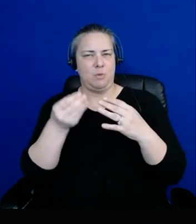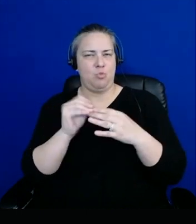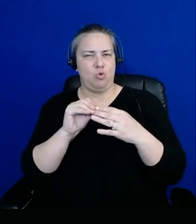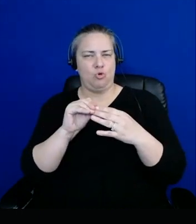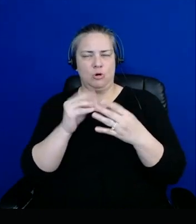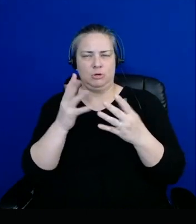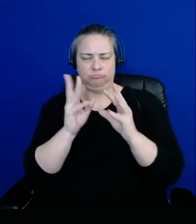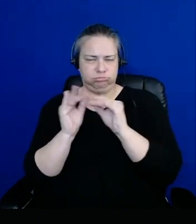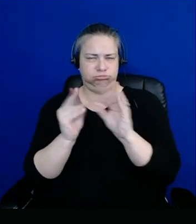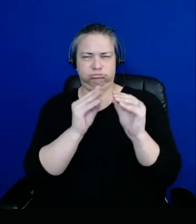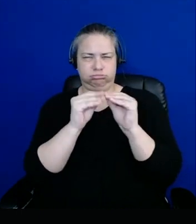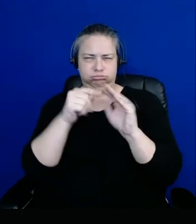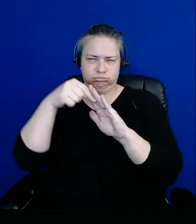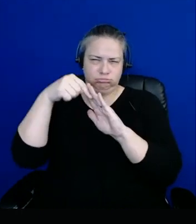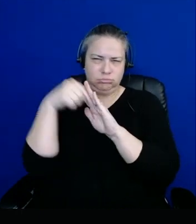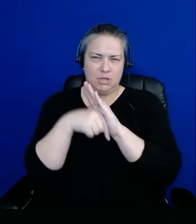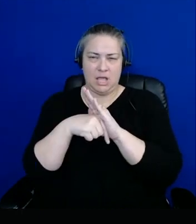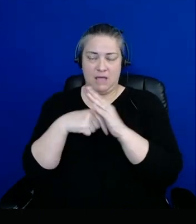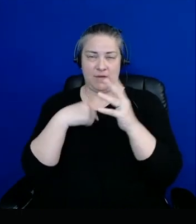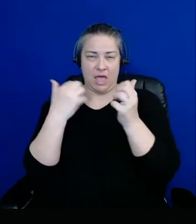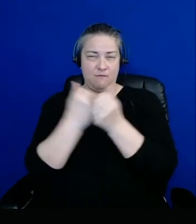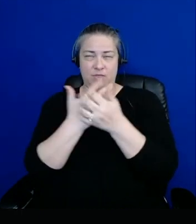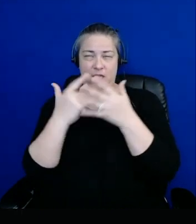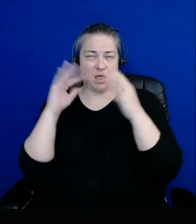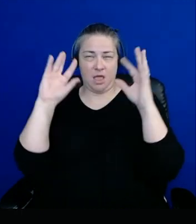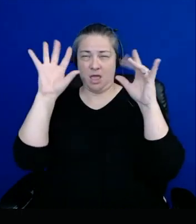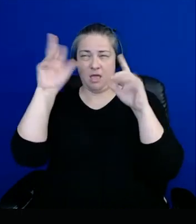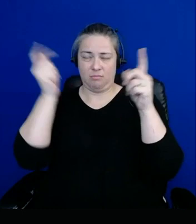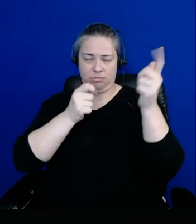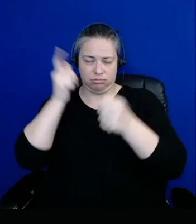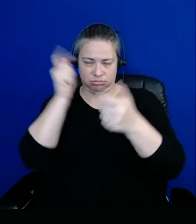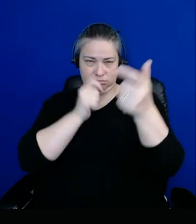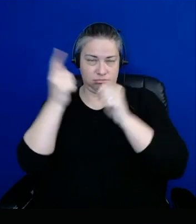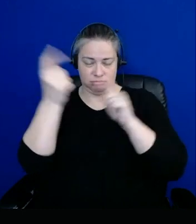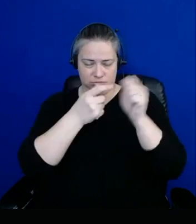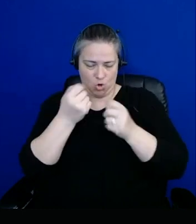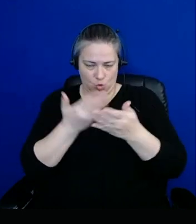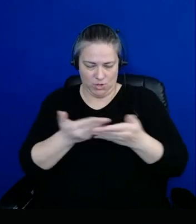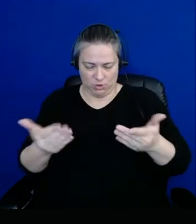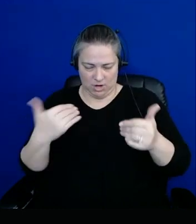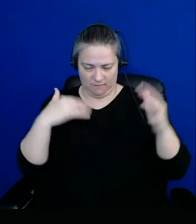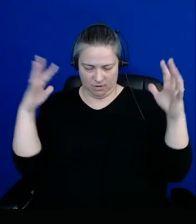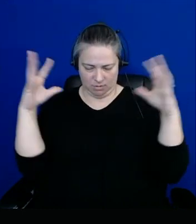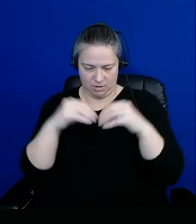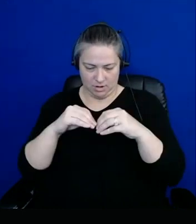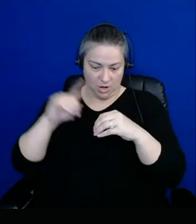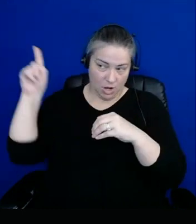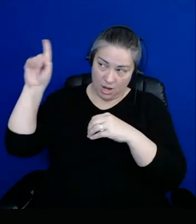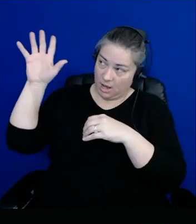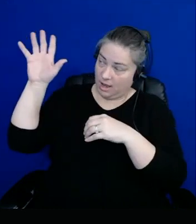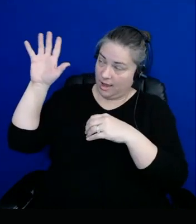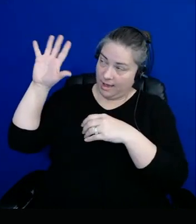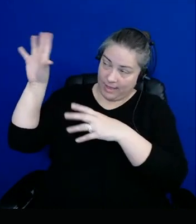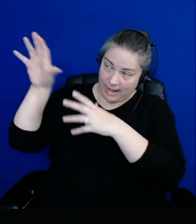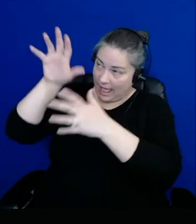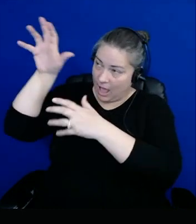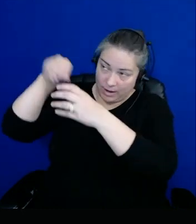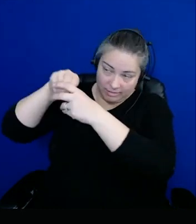you take all that output and you leverage the computational resources of the cloud or